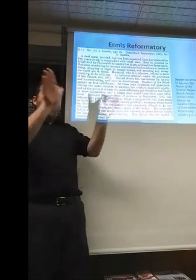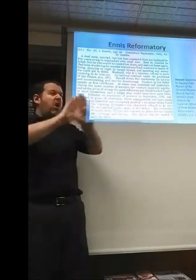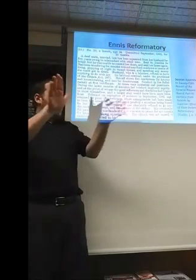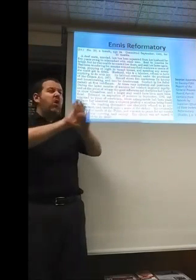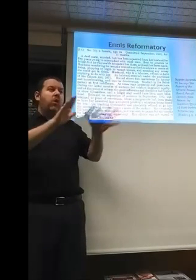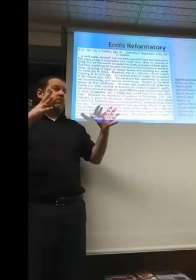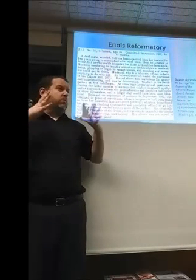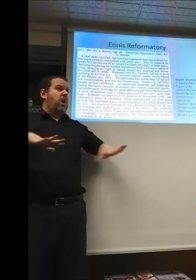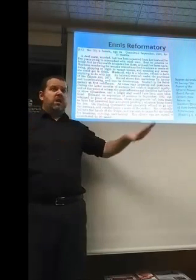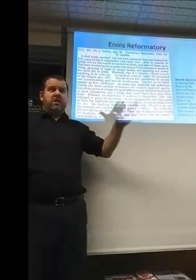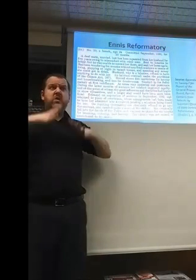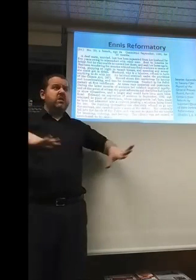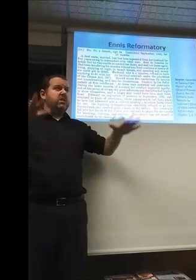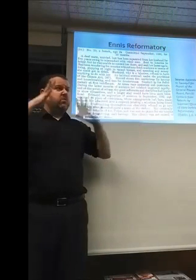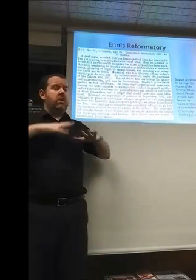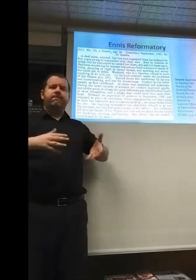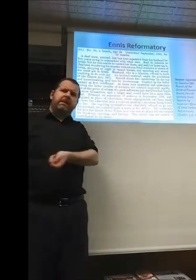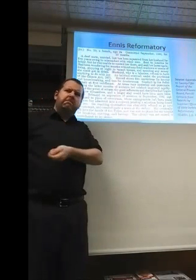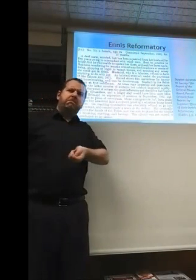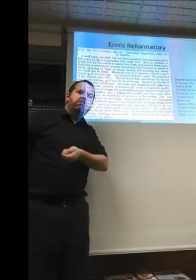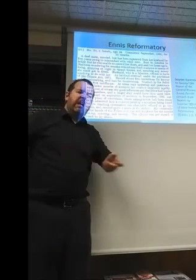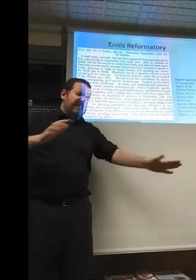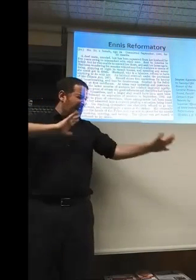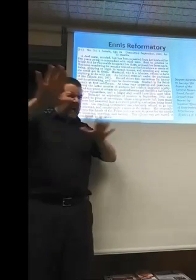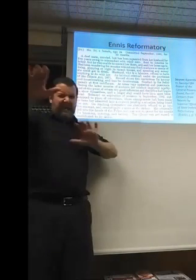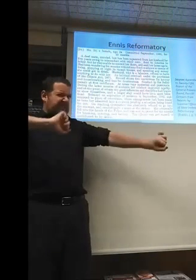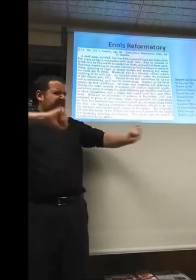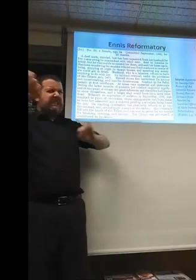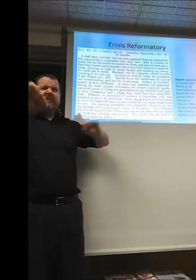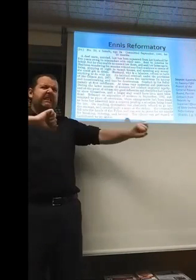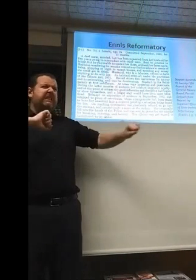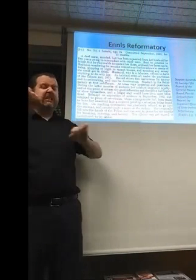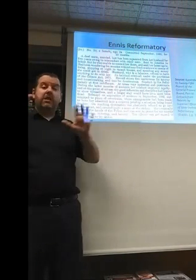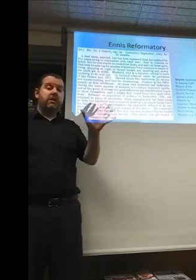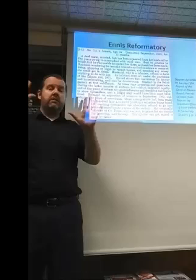Maria took the bible and she kissed the bible, blessed herself and handed the bible back.